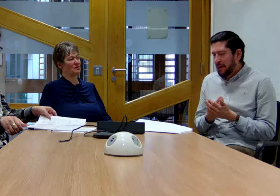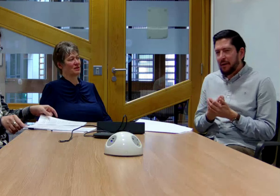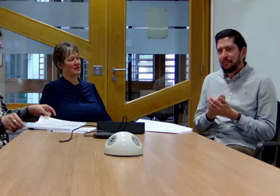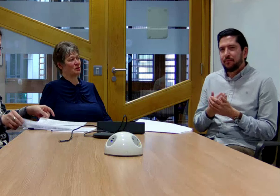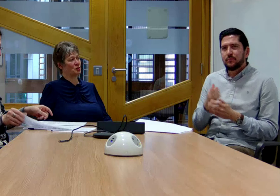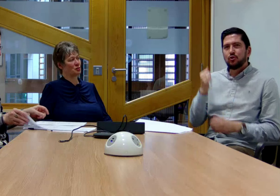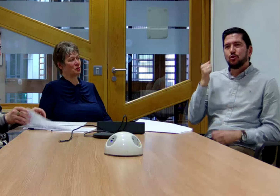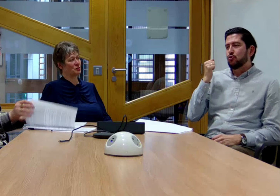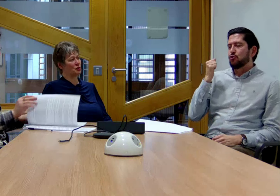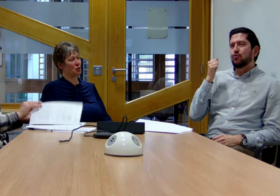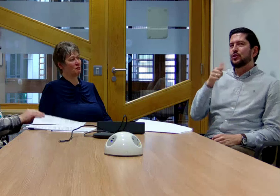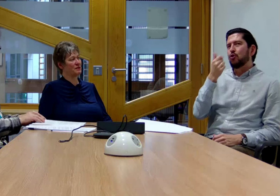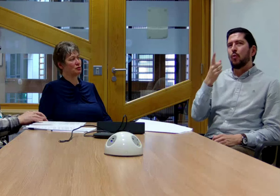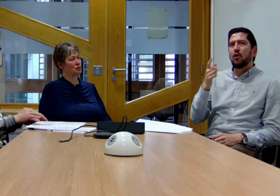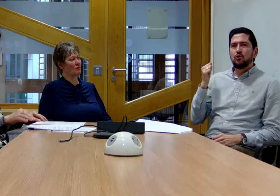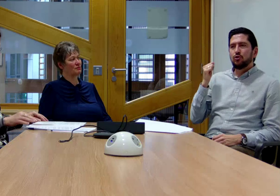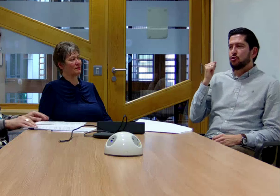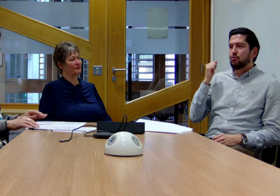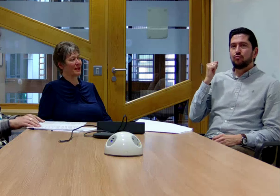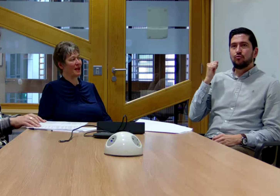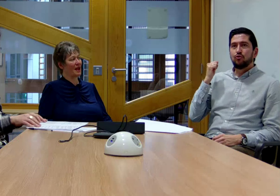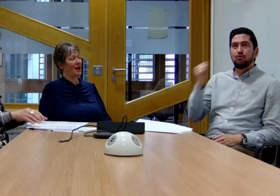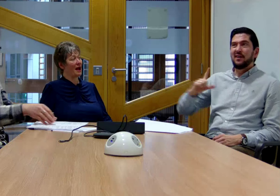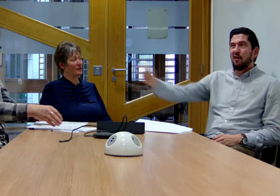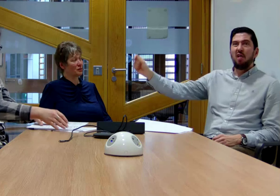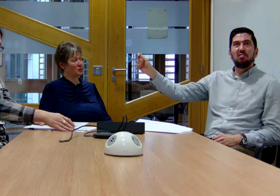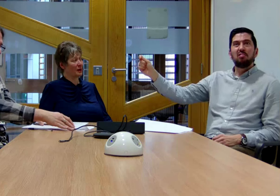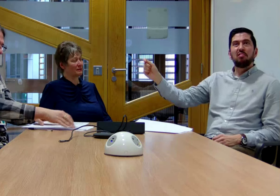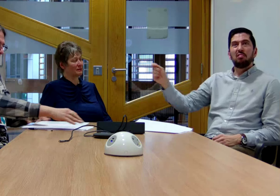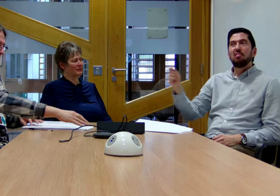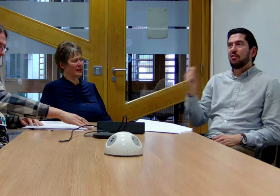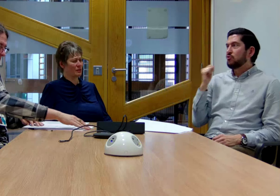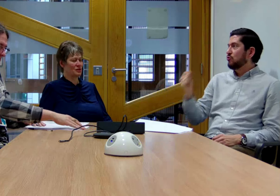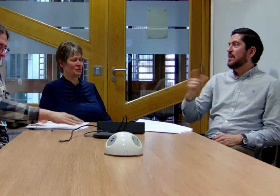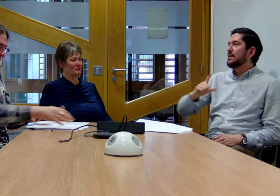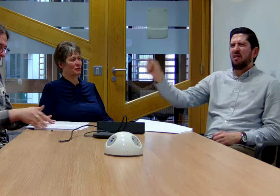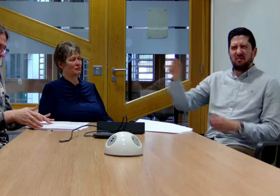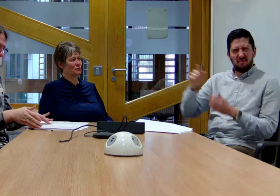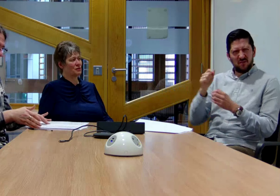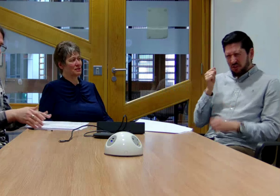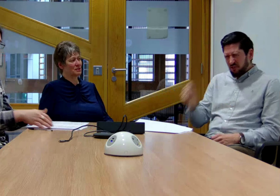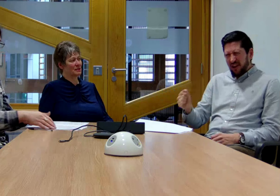surprised, or maybe it's somebody that s gobsmacked then it shows the jaw being dropped, and a